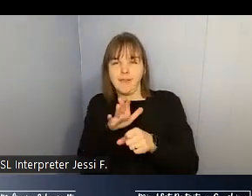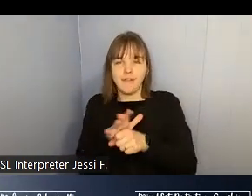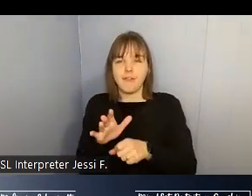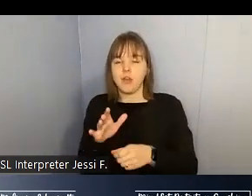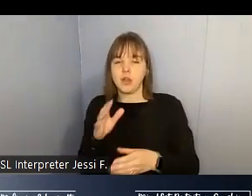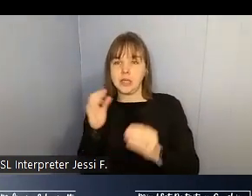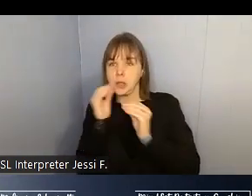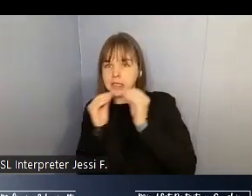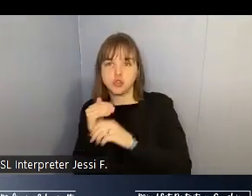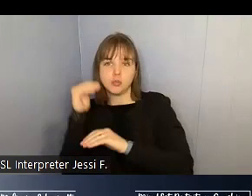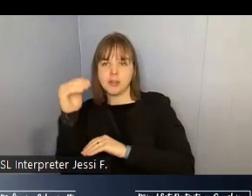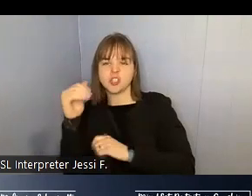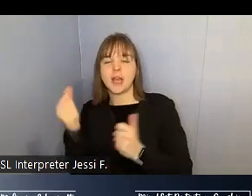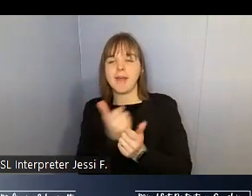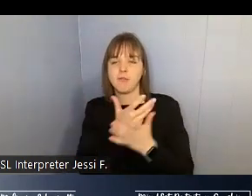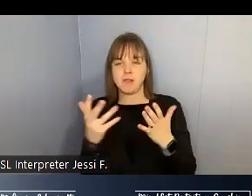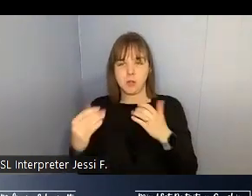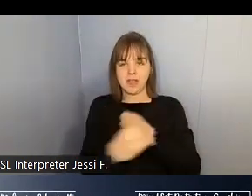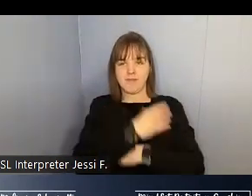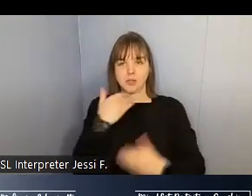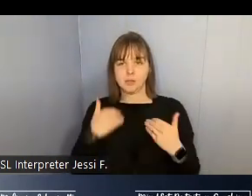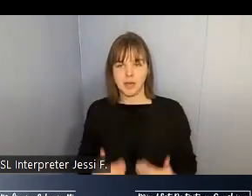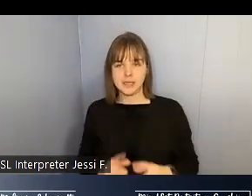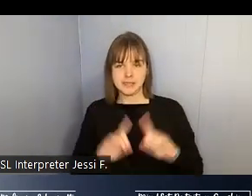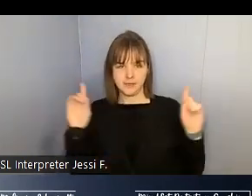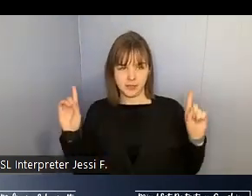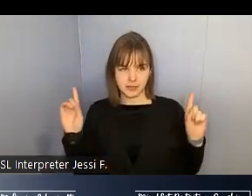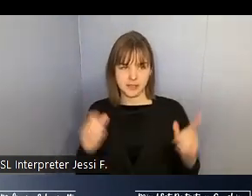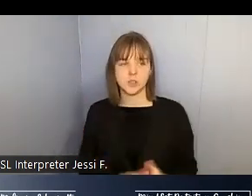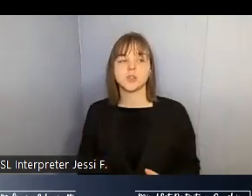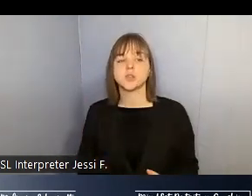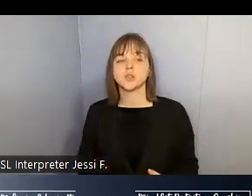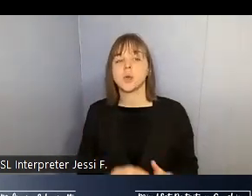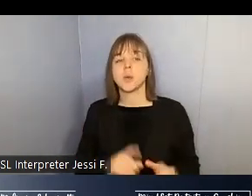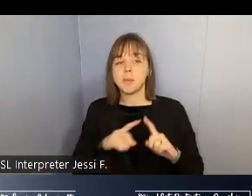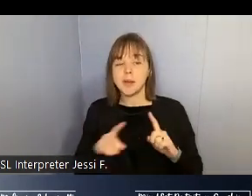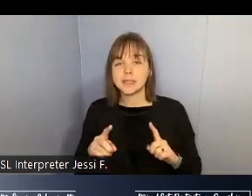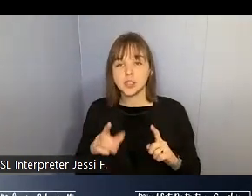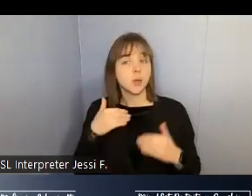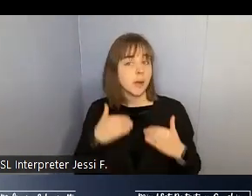impact how severe some of these things and other things actually start to happen because when we diet, when we restrict